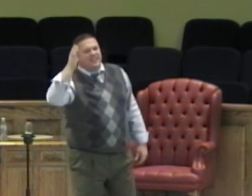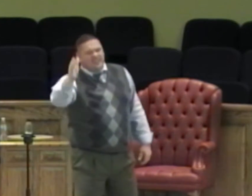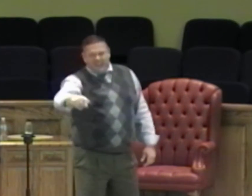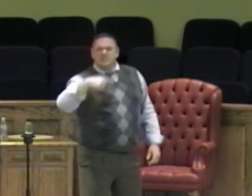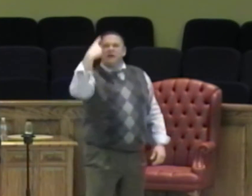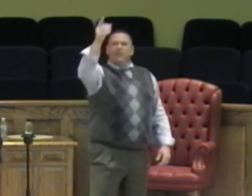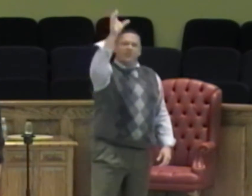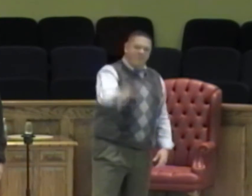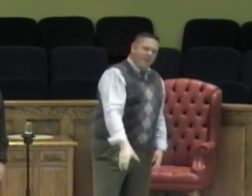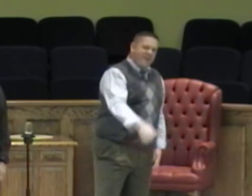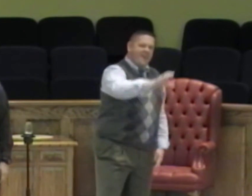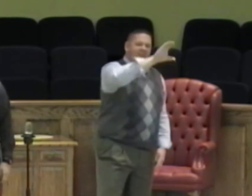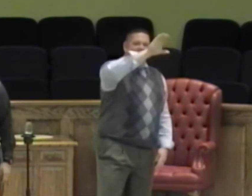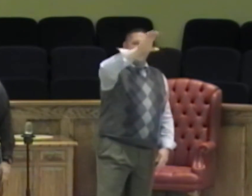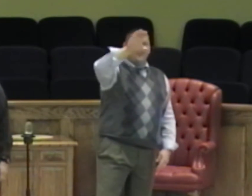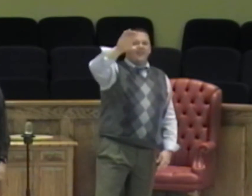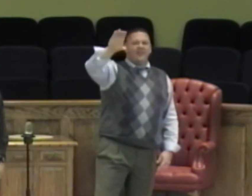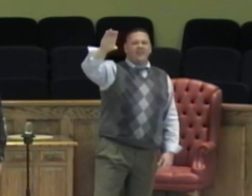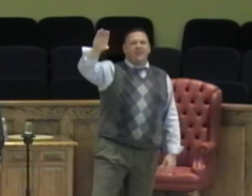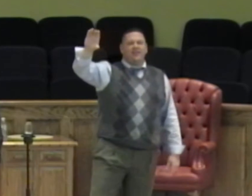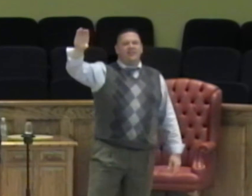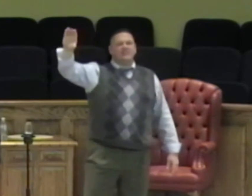It's about the cross